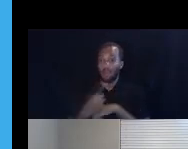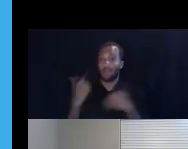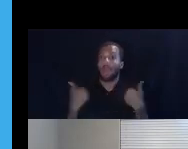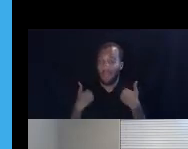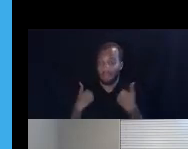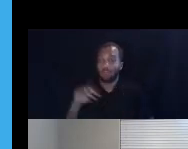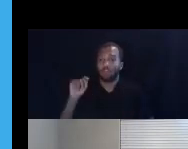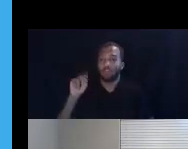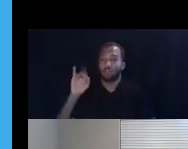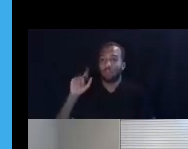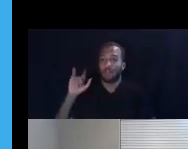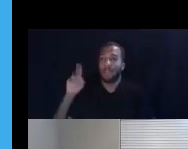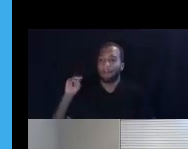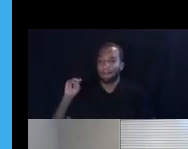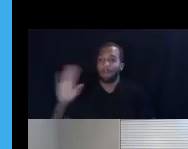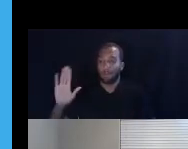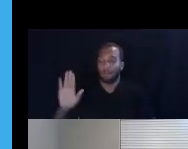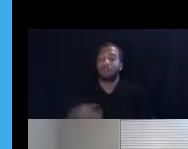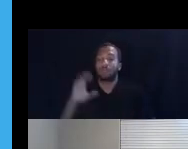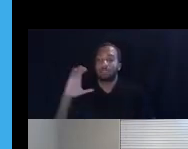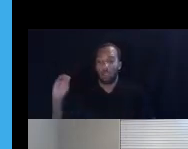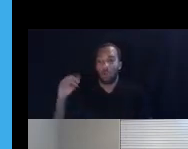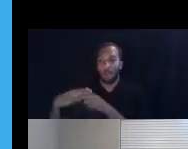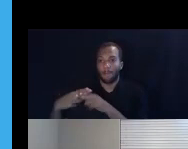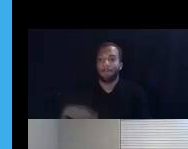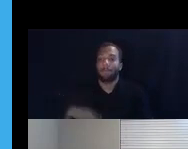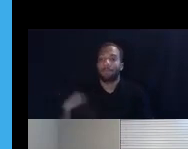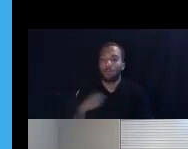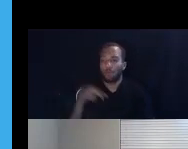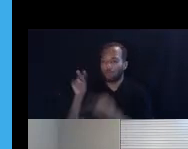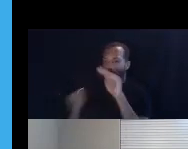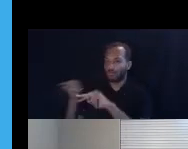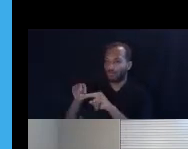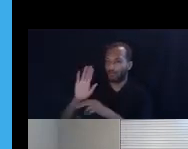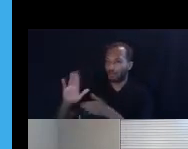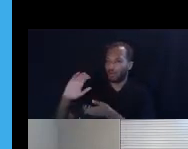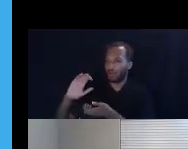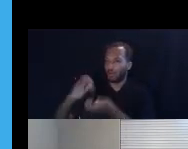We're also looking into what does partnership look like. How can we collaborate?